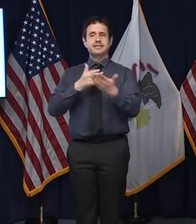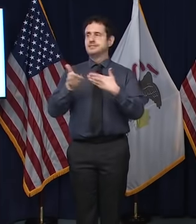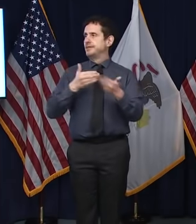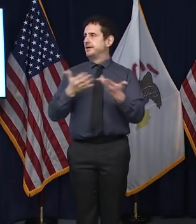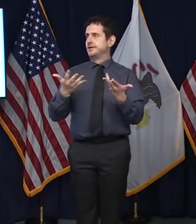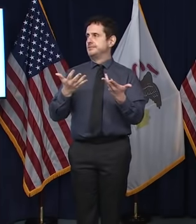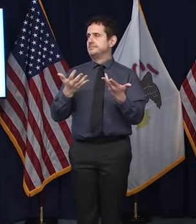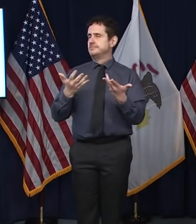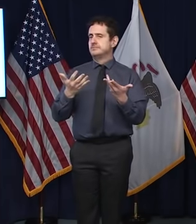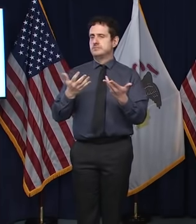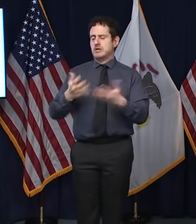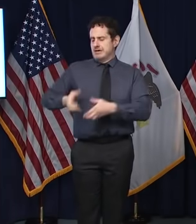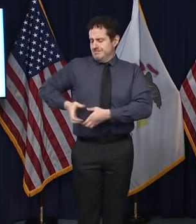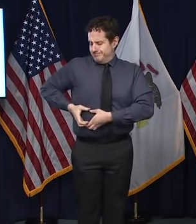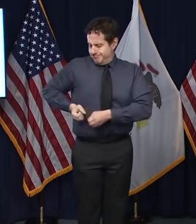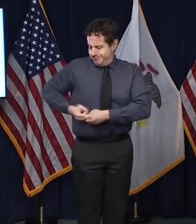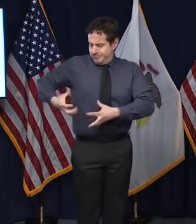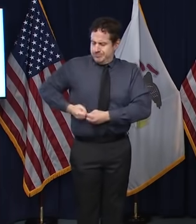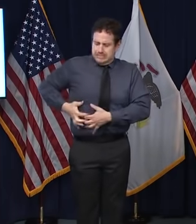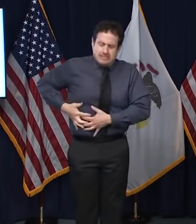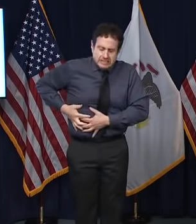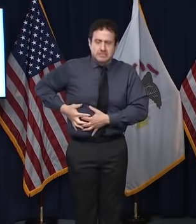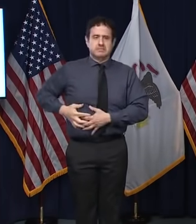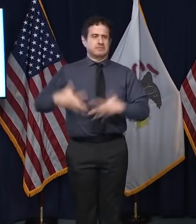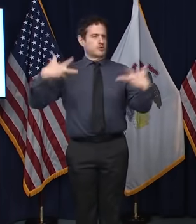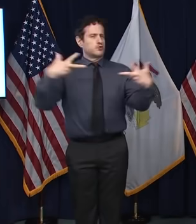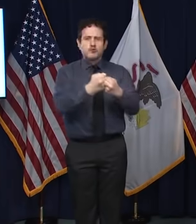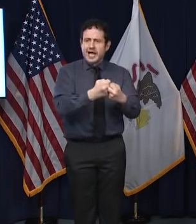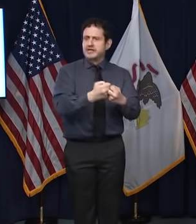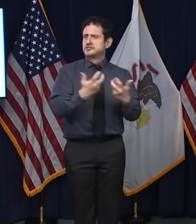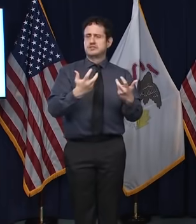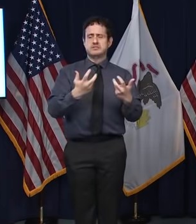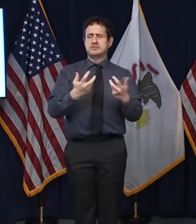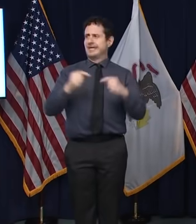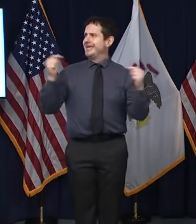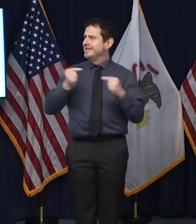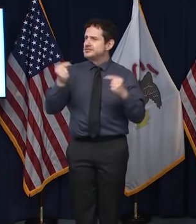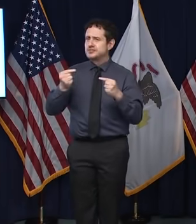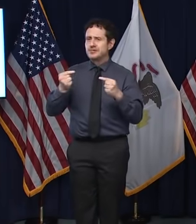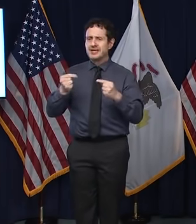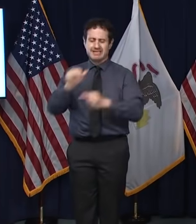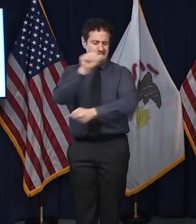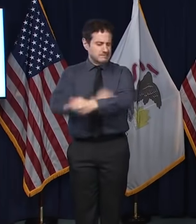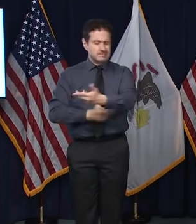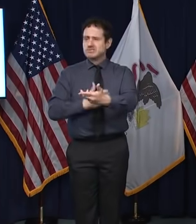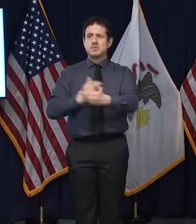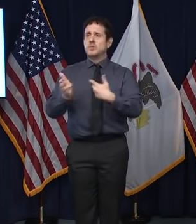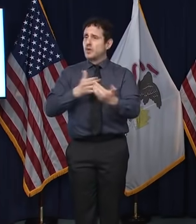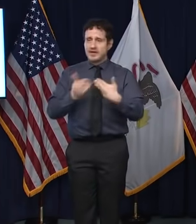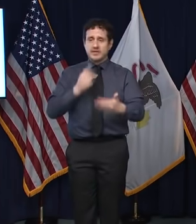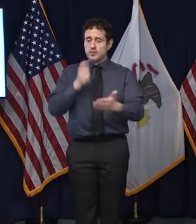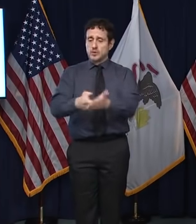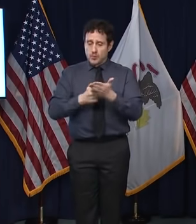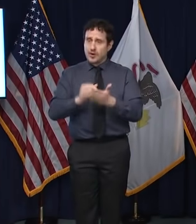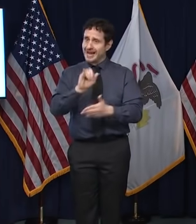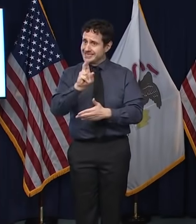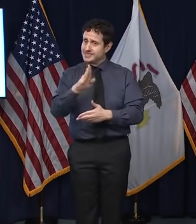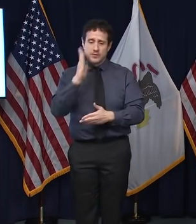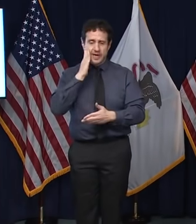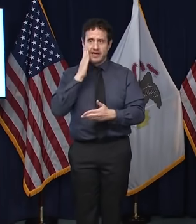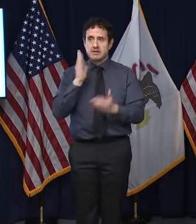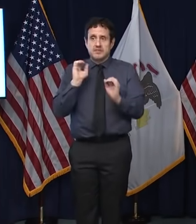at its service for anyone